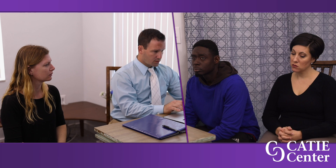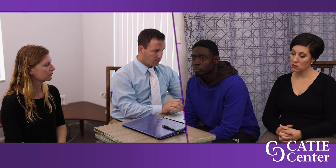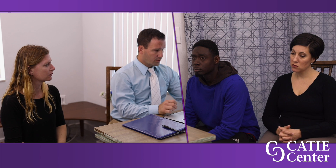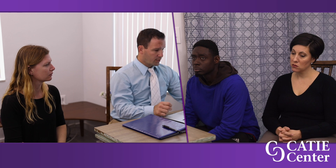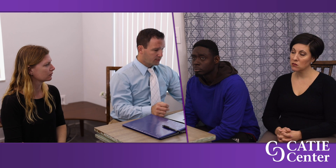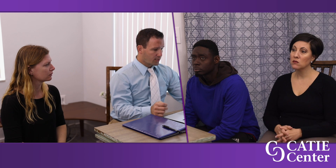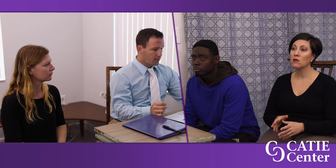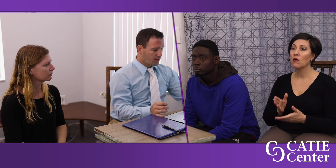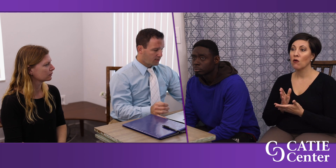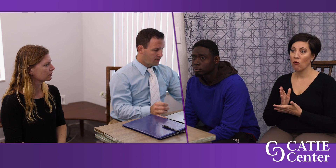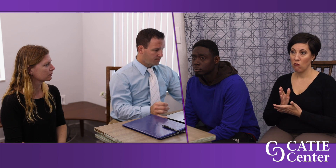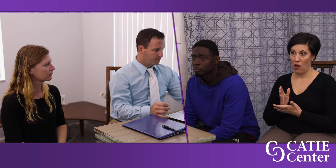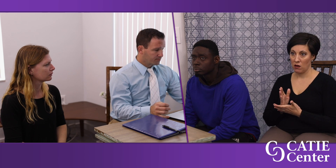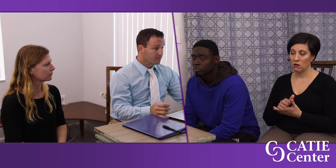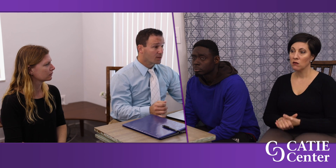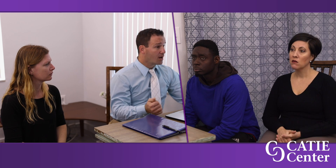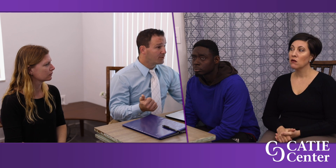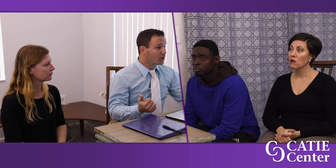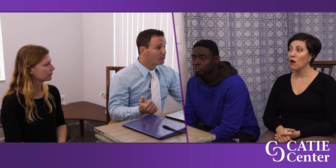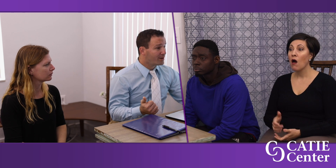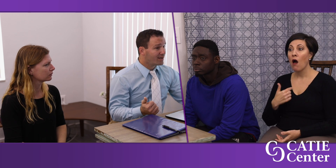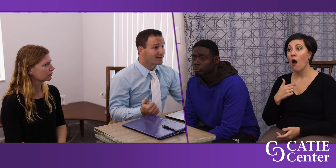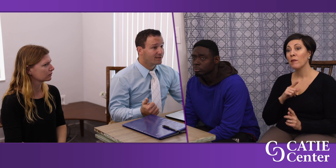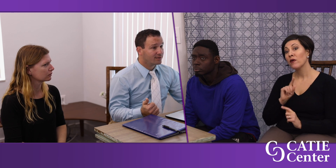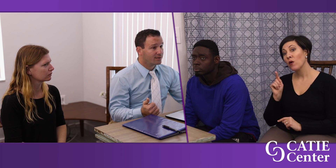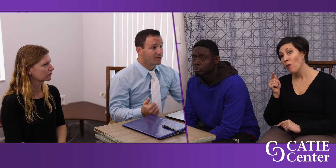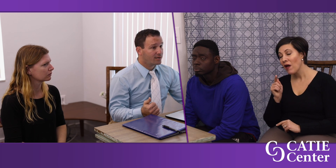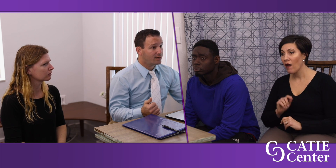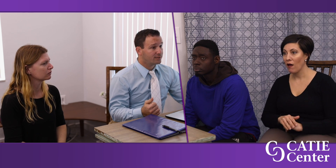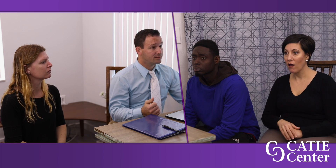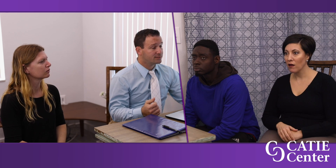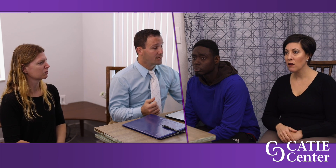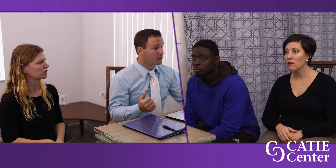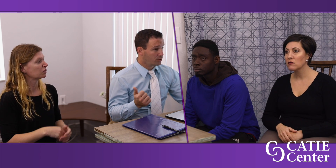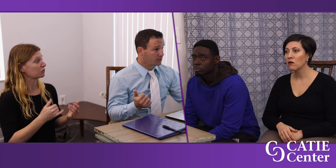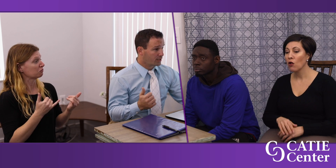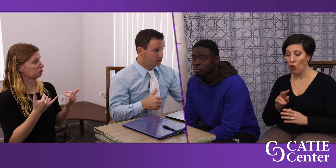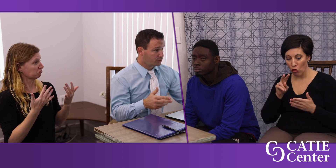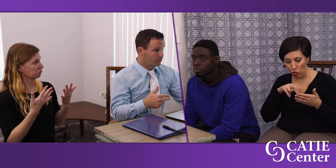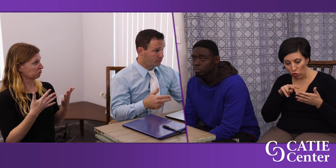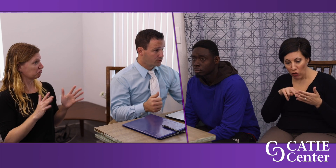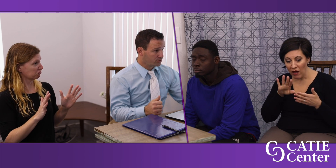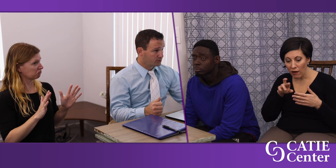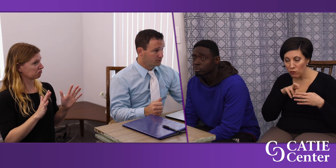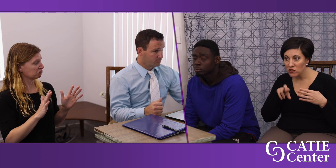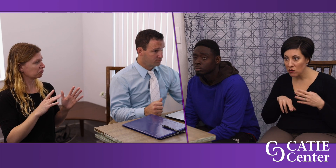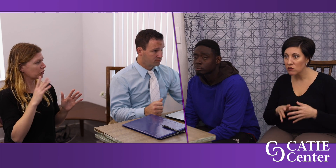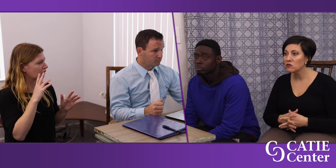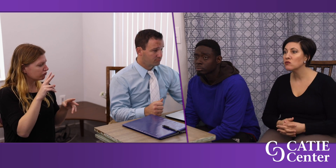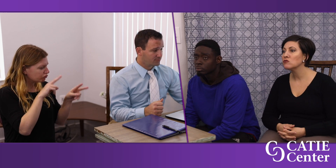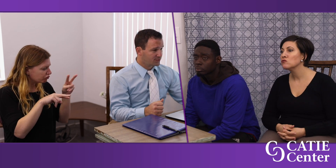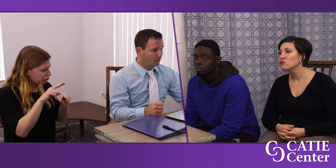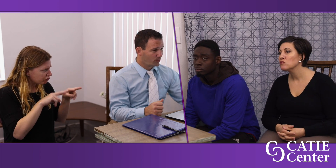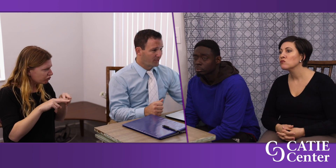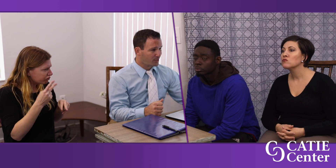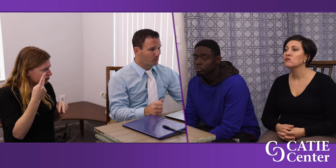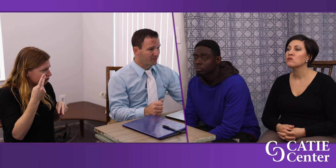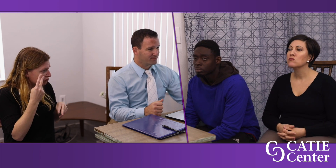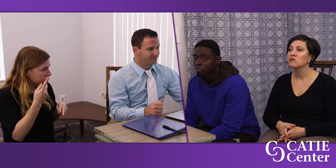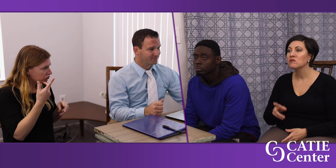Okay, all right. I'm gonna go back... And take a look at your results, see what we ended up with.